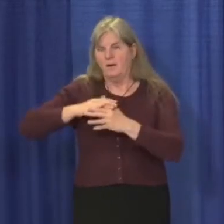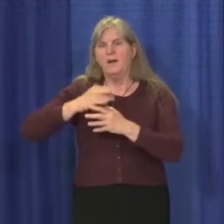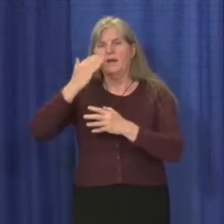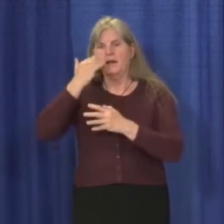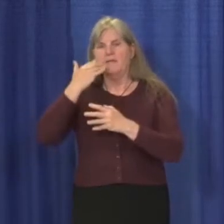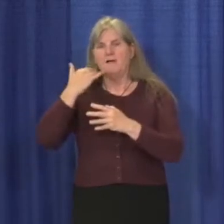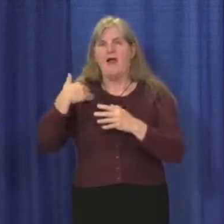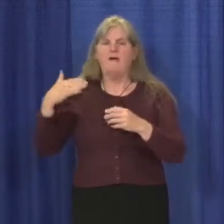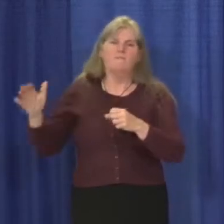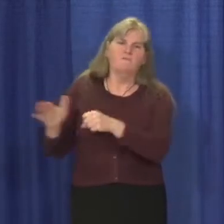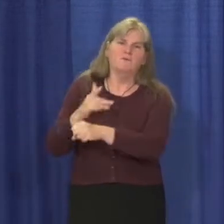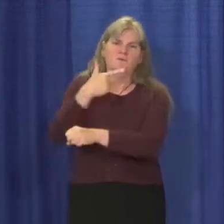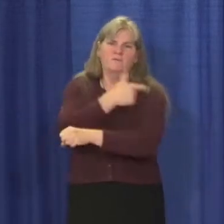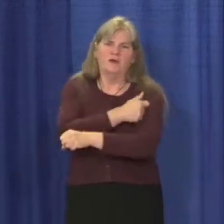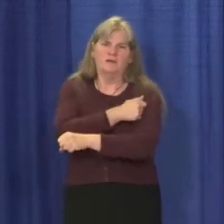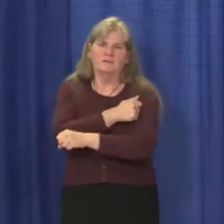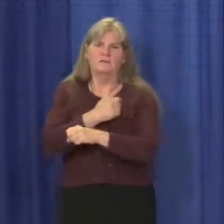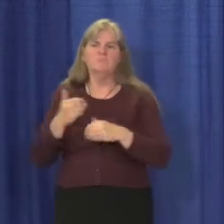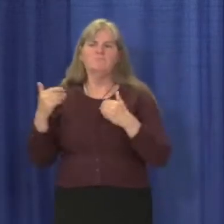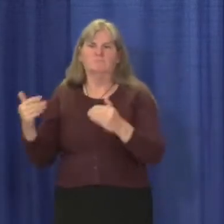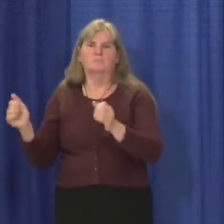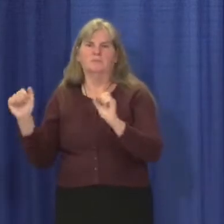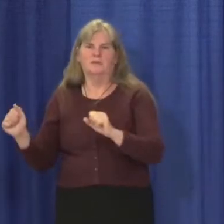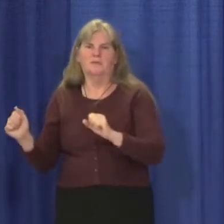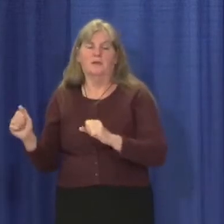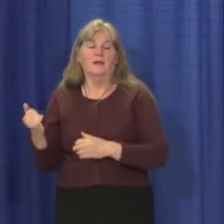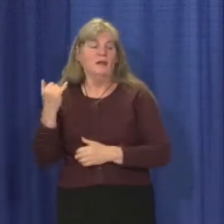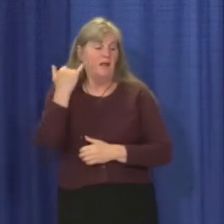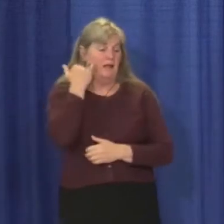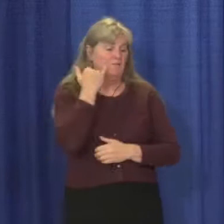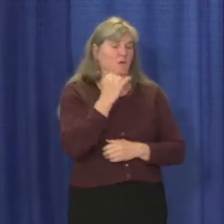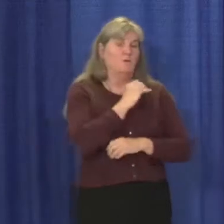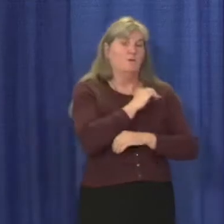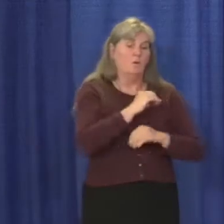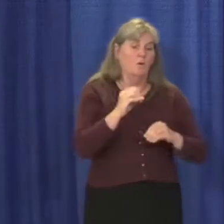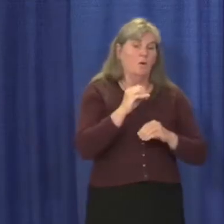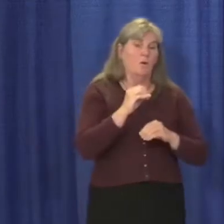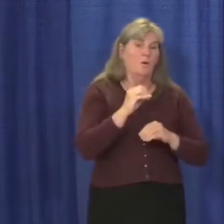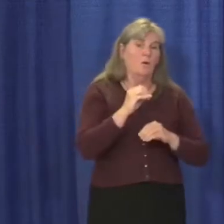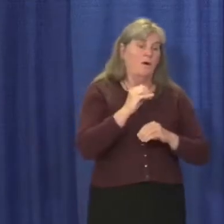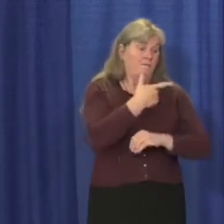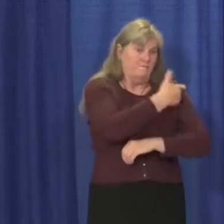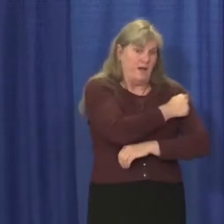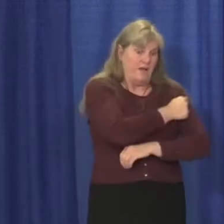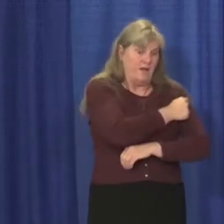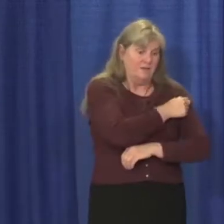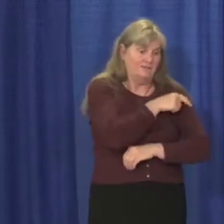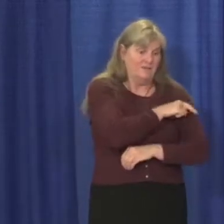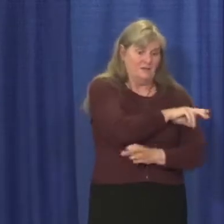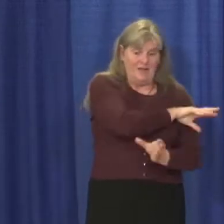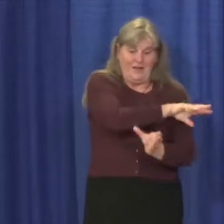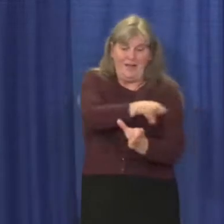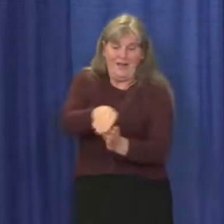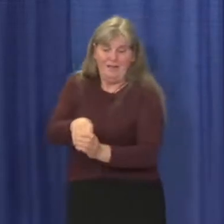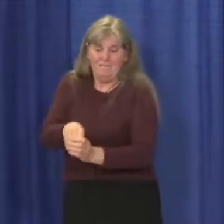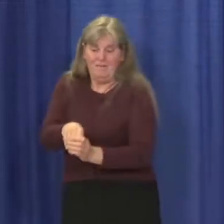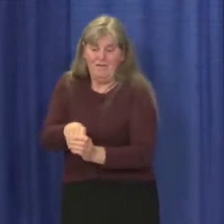companions are fully vaccinated. When unvaccinated people are in your group I recommend you stick